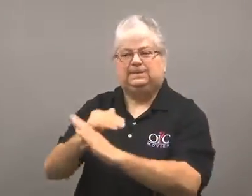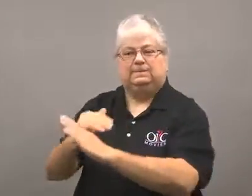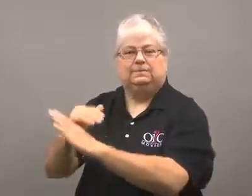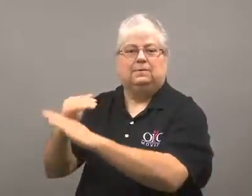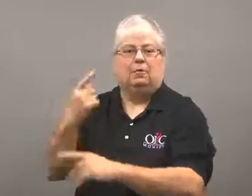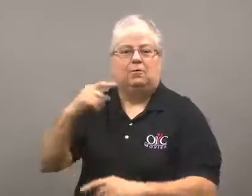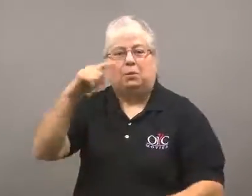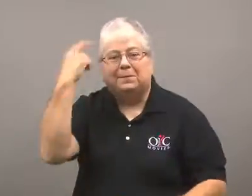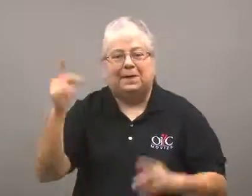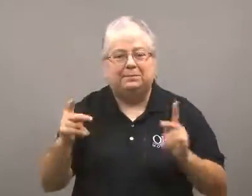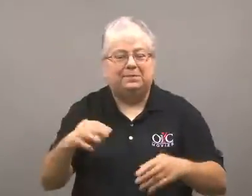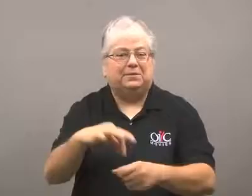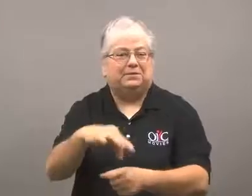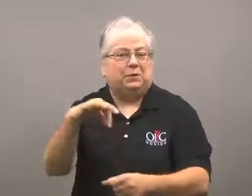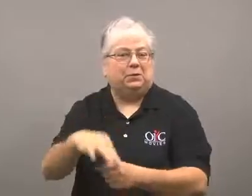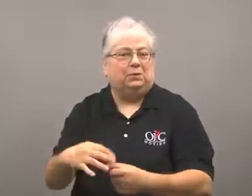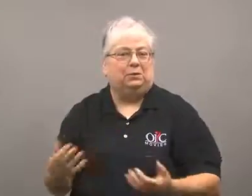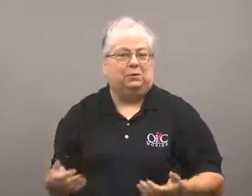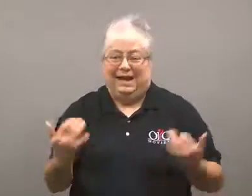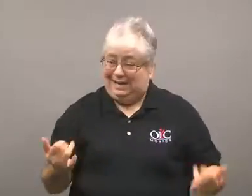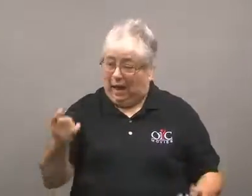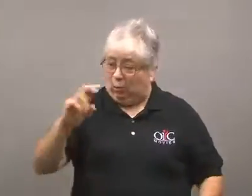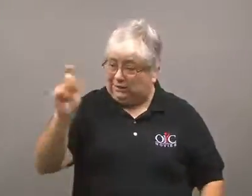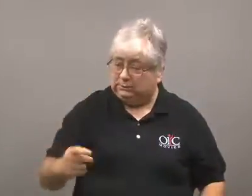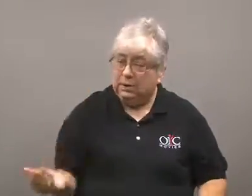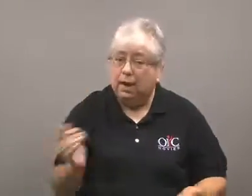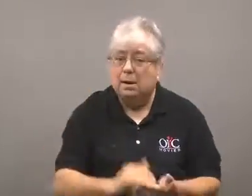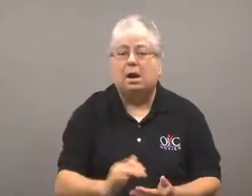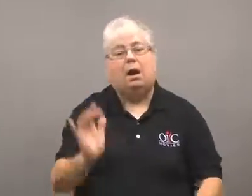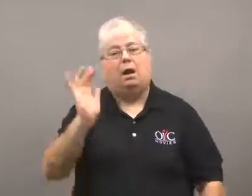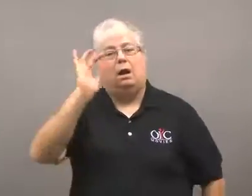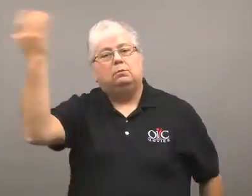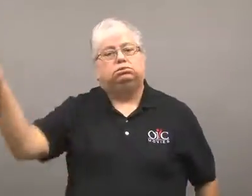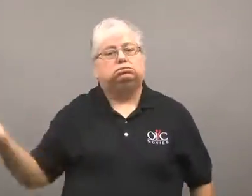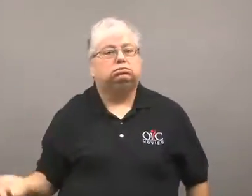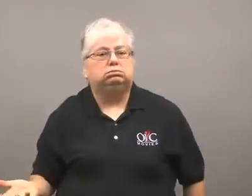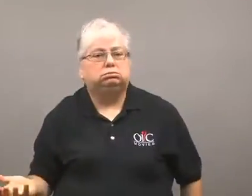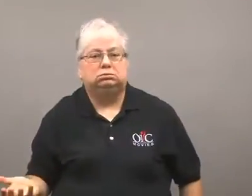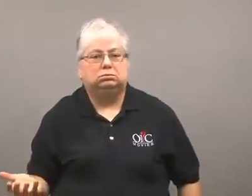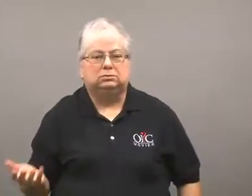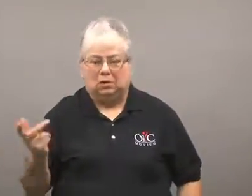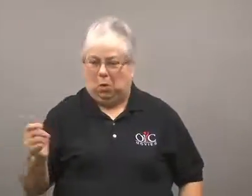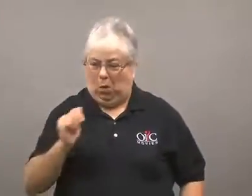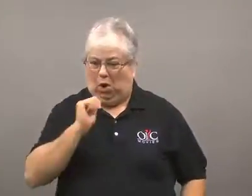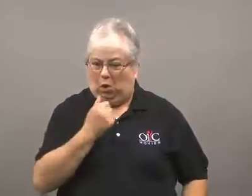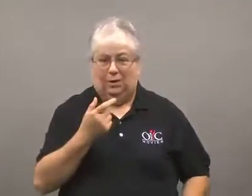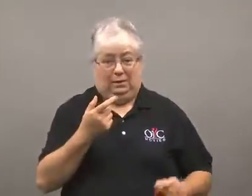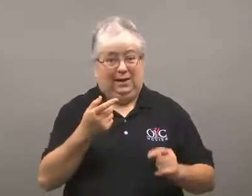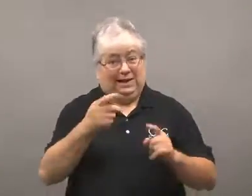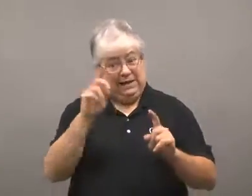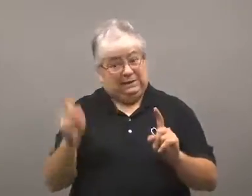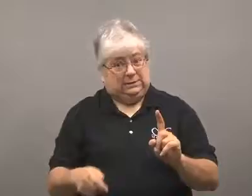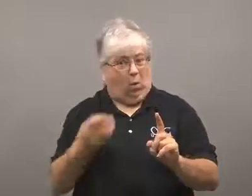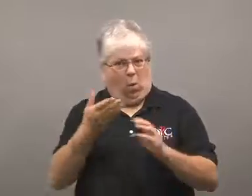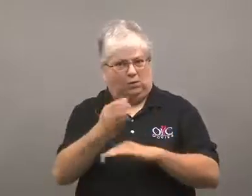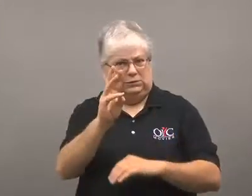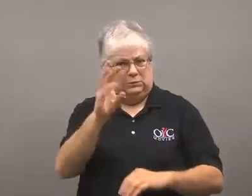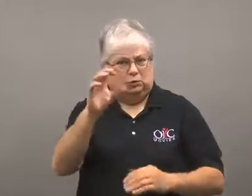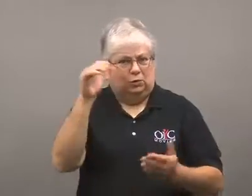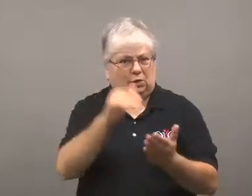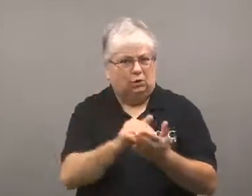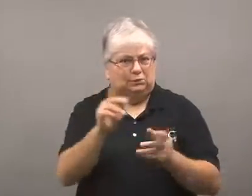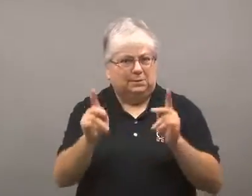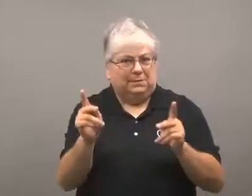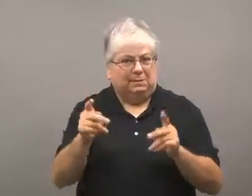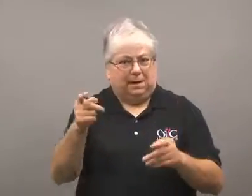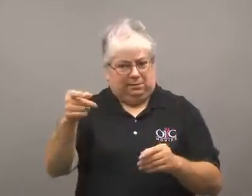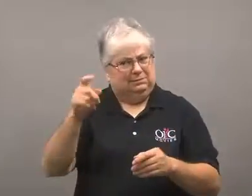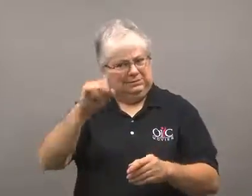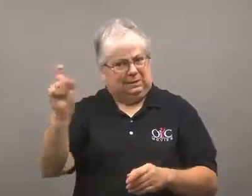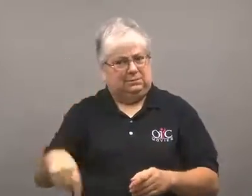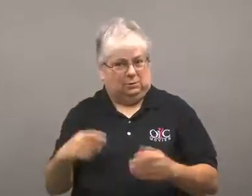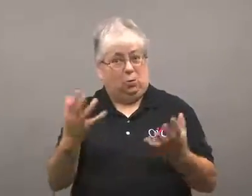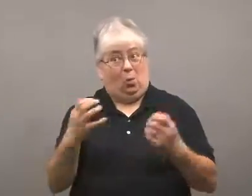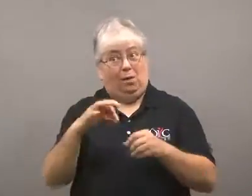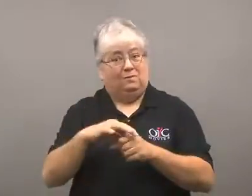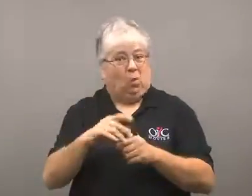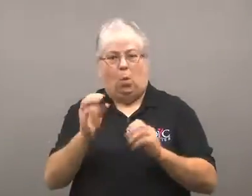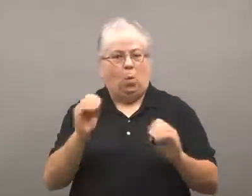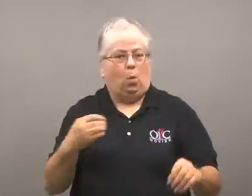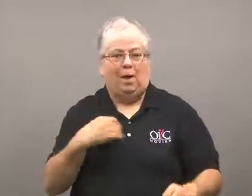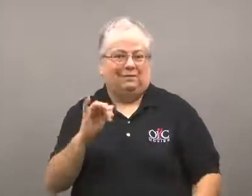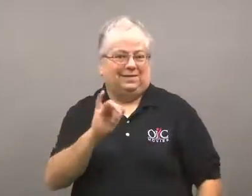to keep black people from voting. The Texas law was yet another one.